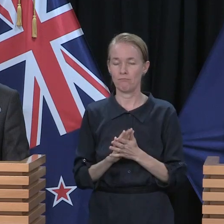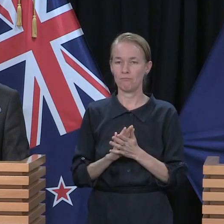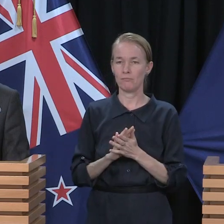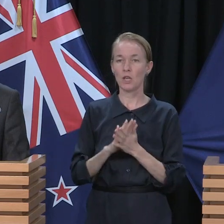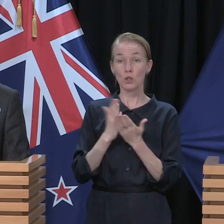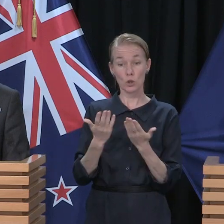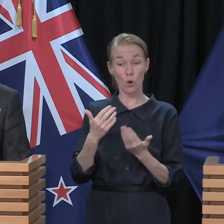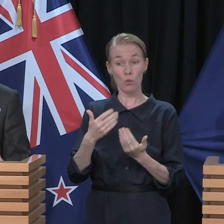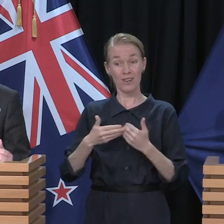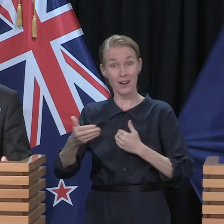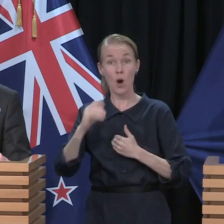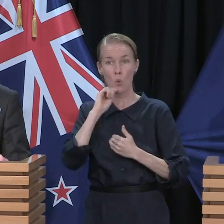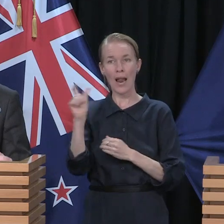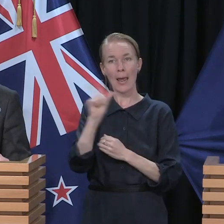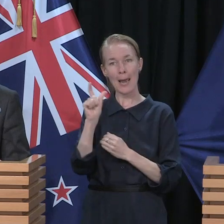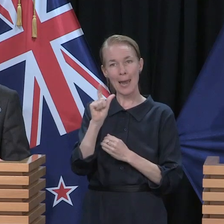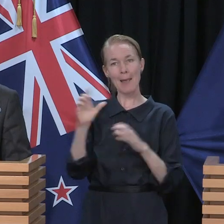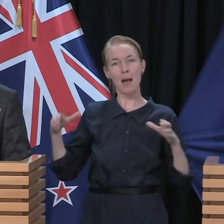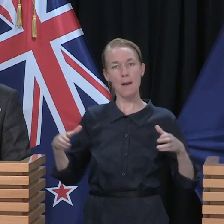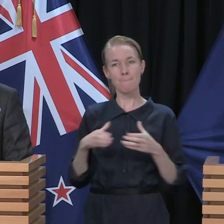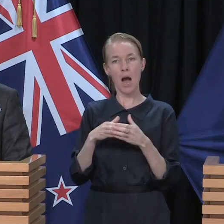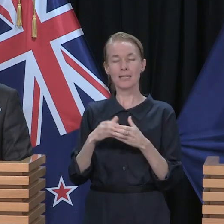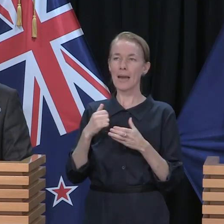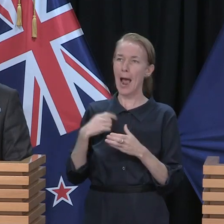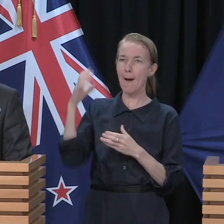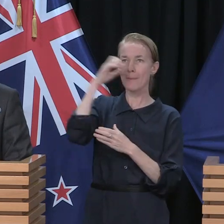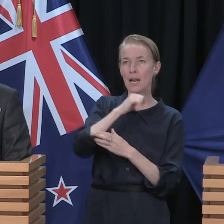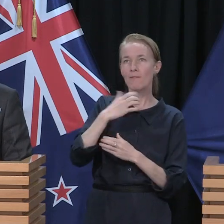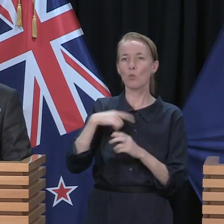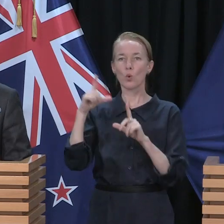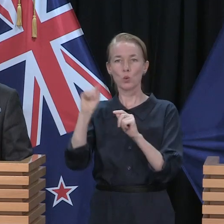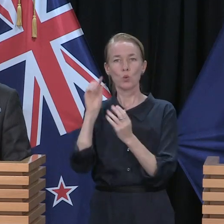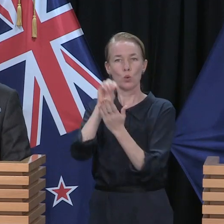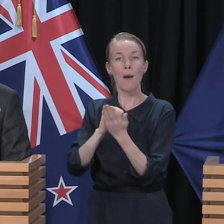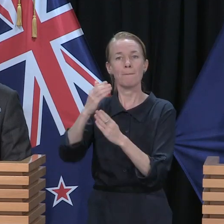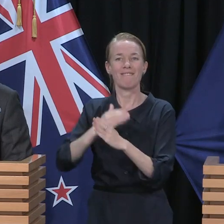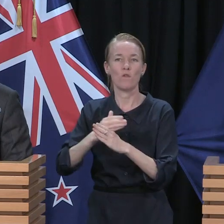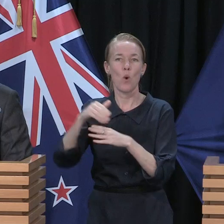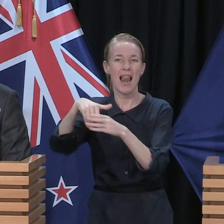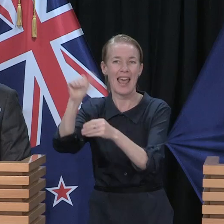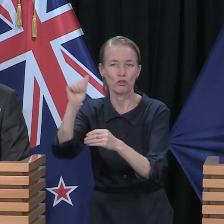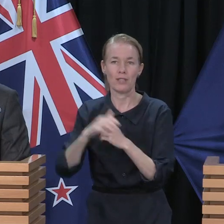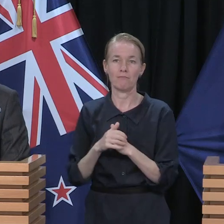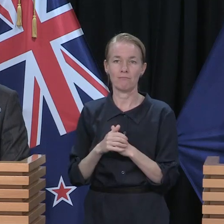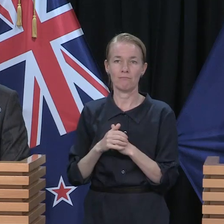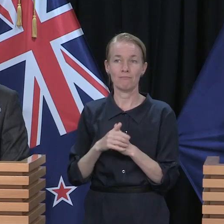will be part of the response there. We will put out a Labour Party view before the